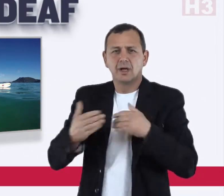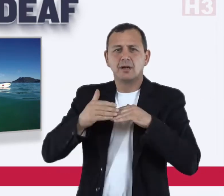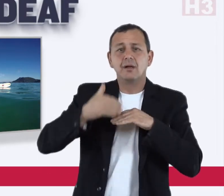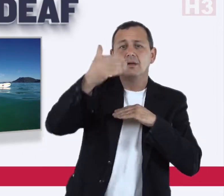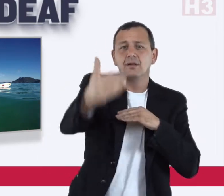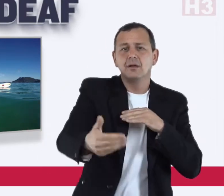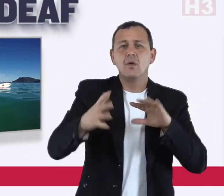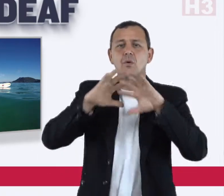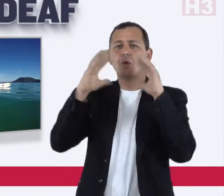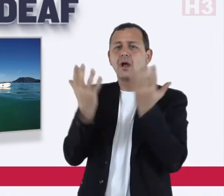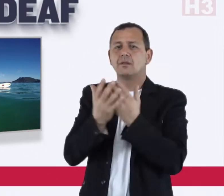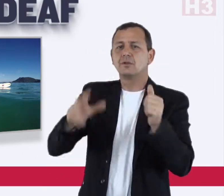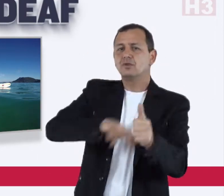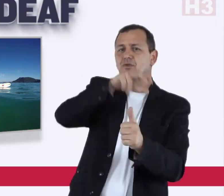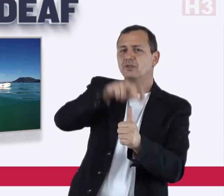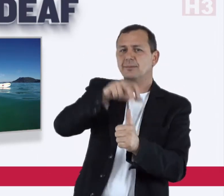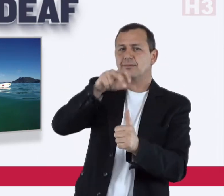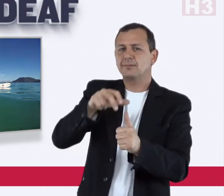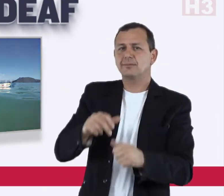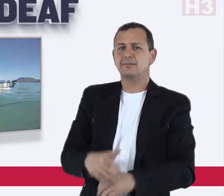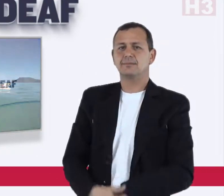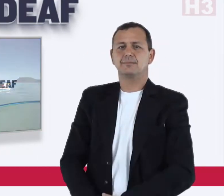for the next world championships.